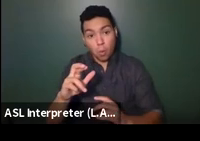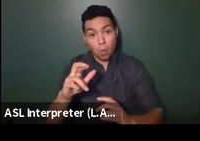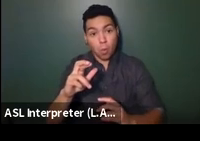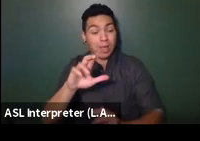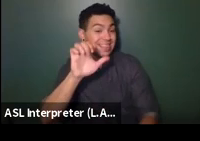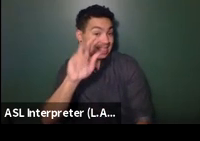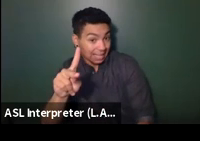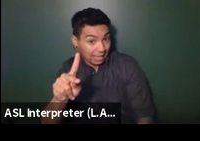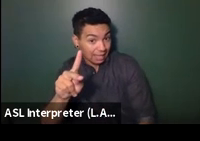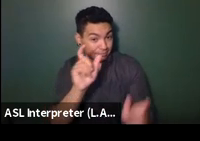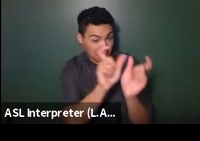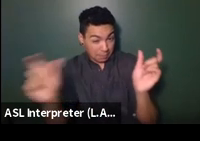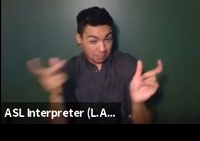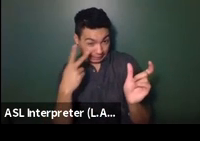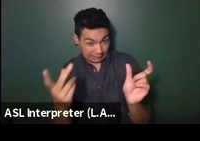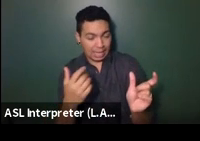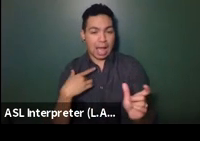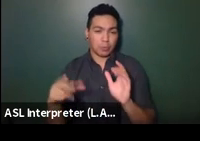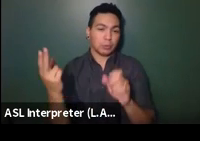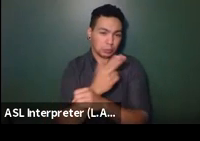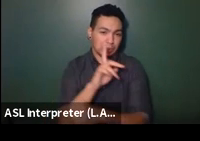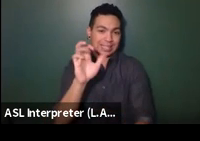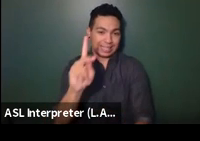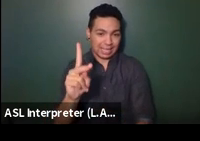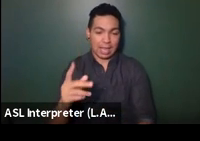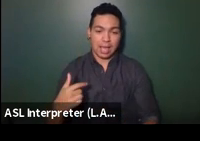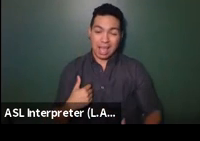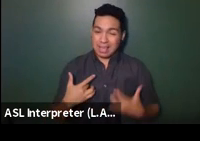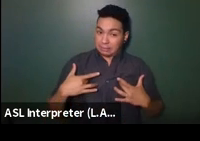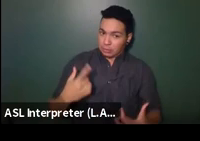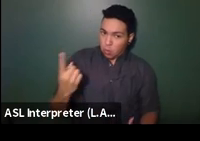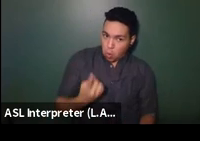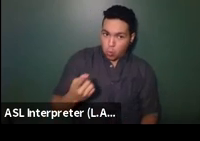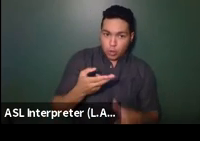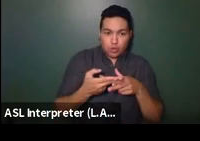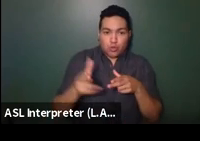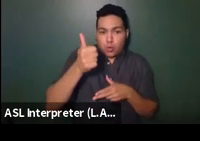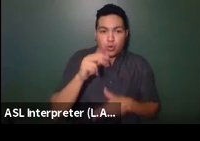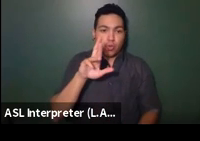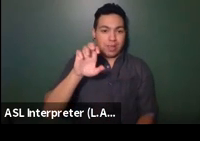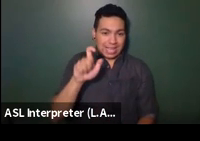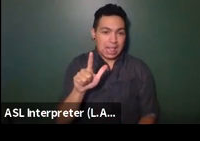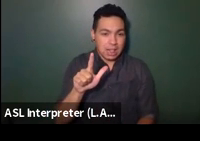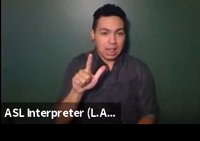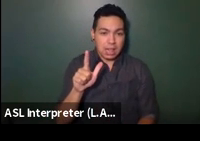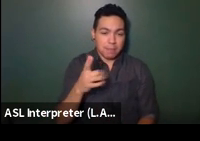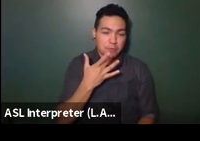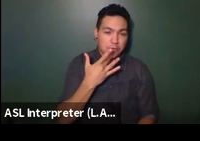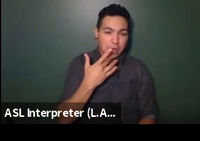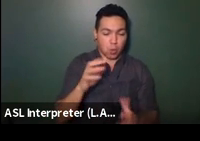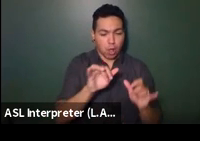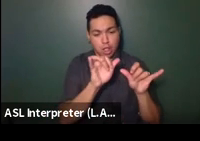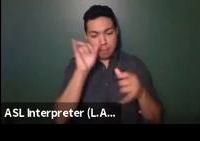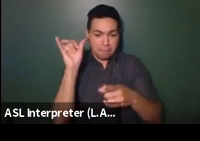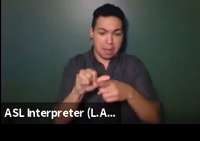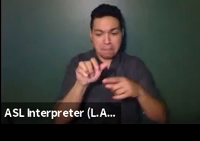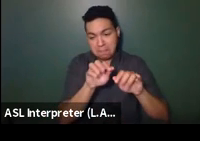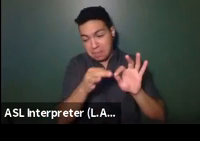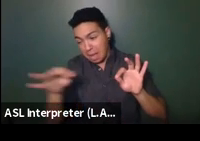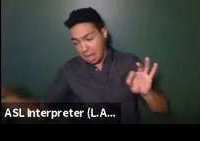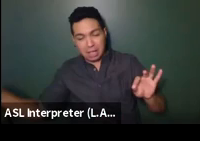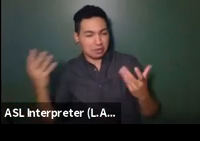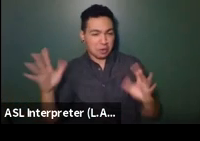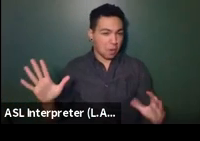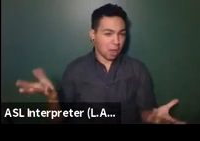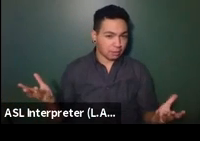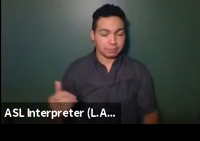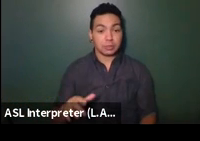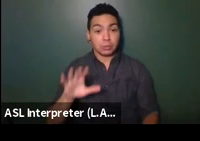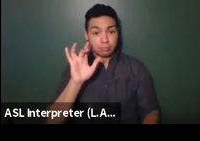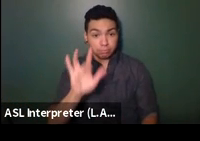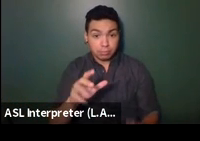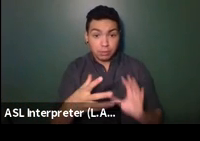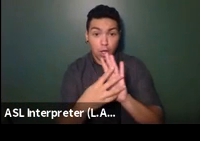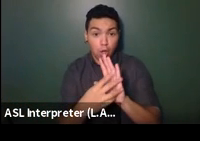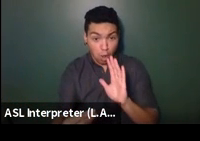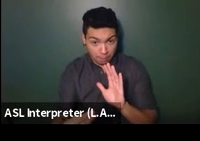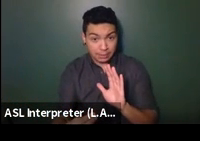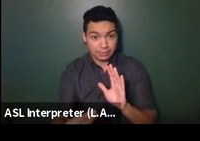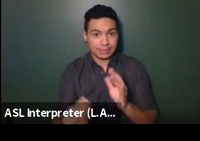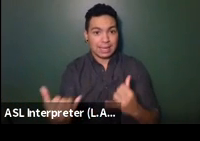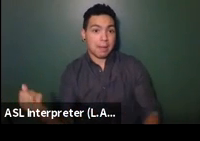ESD 189 - Amy Colburn: And I always just shorten the URL, just so it doesn't get so crazy. So from here, I'm going to copy this link. So I'm going to click copy. Now I'm going to go back into school. A. G.